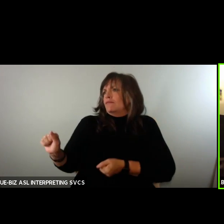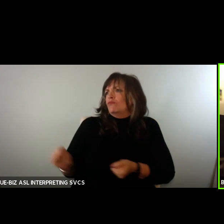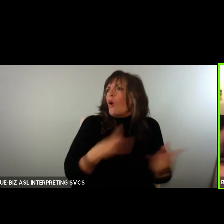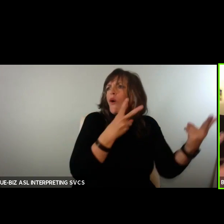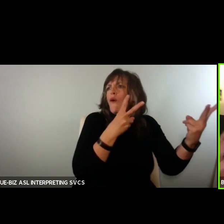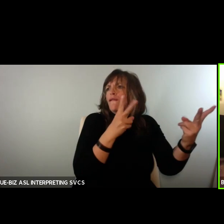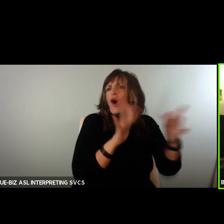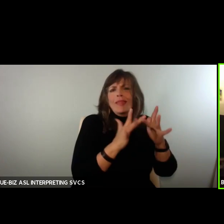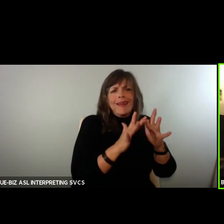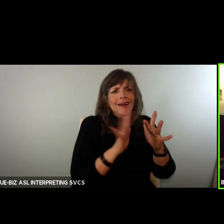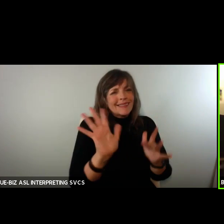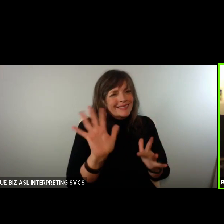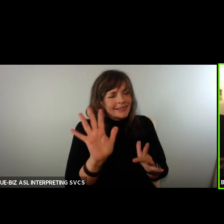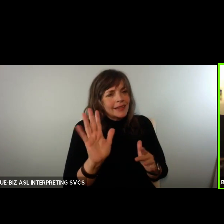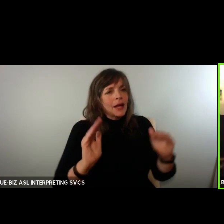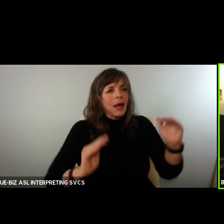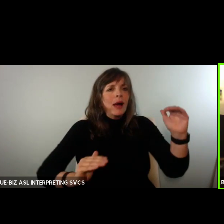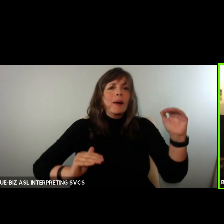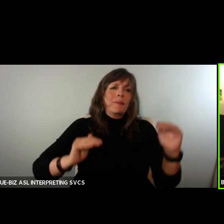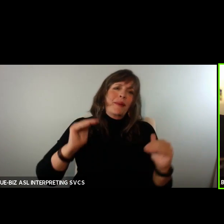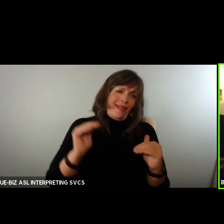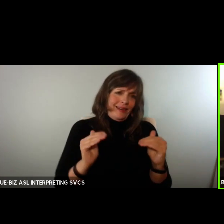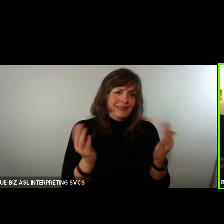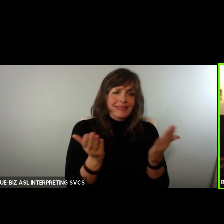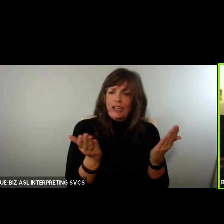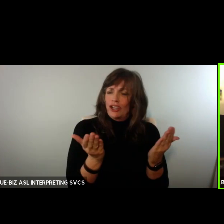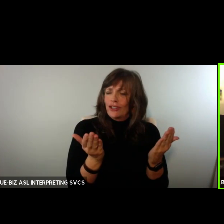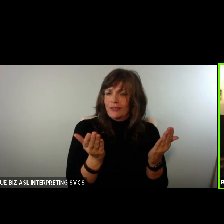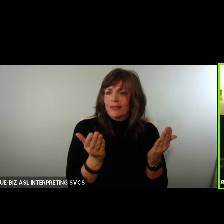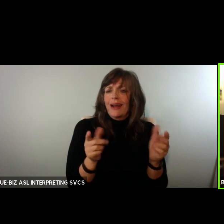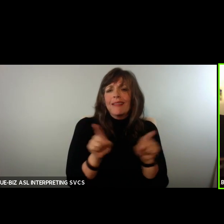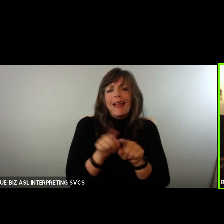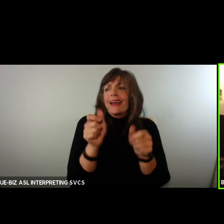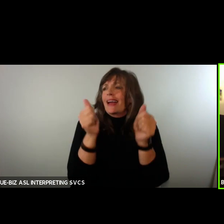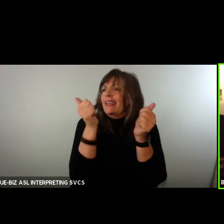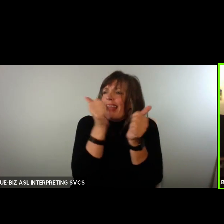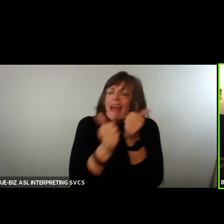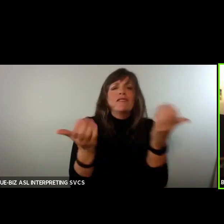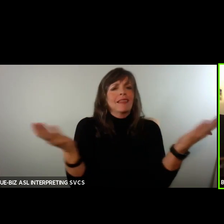balance here, as in everything, balance is essential. Thanks.